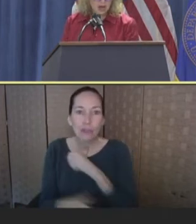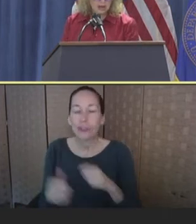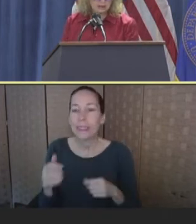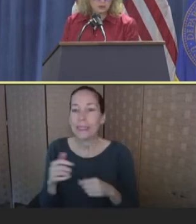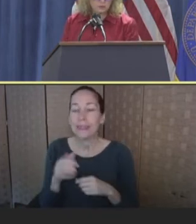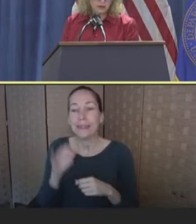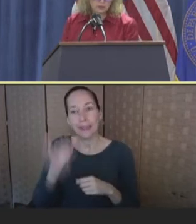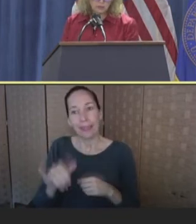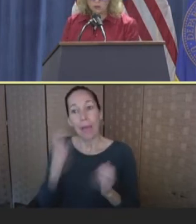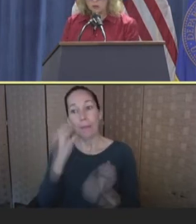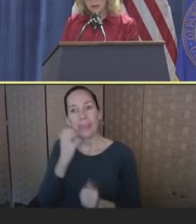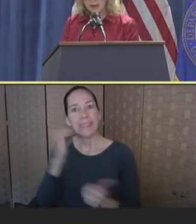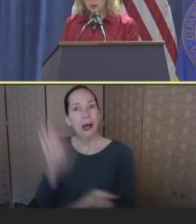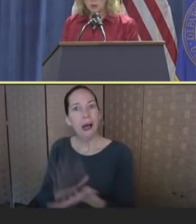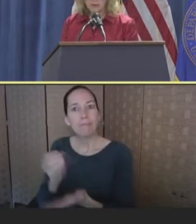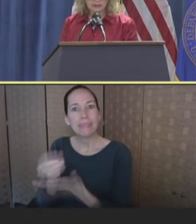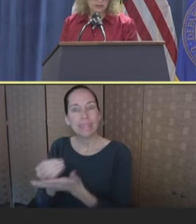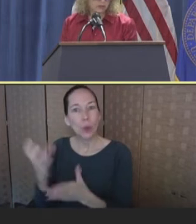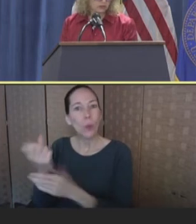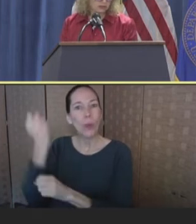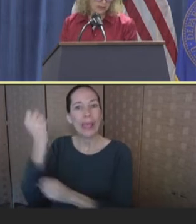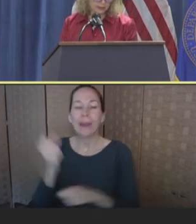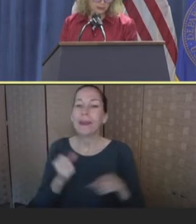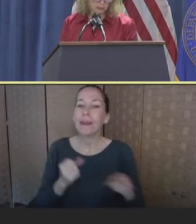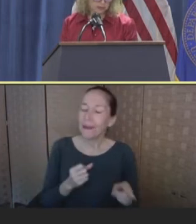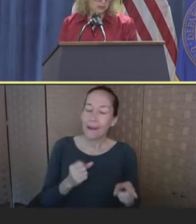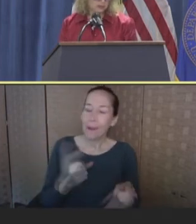So, prevention of polio by adequate vaccination is absolutely essential.